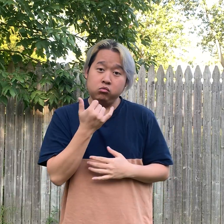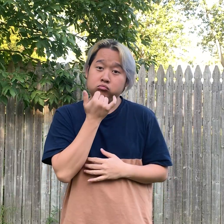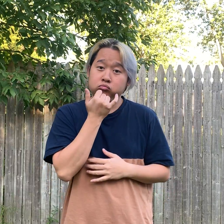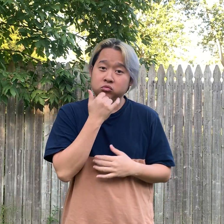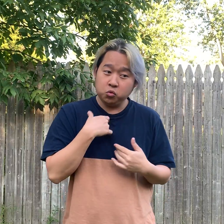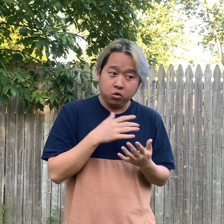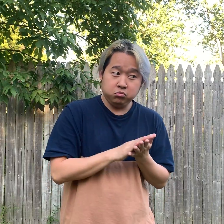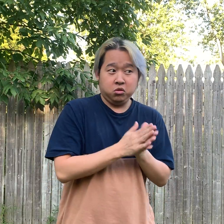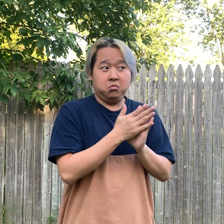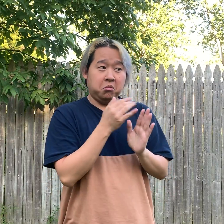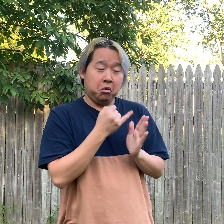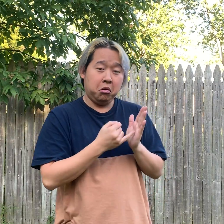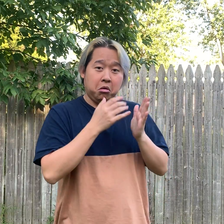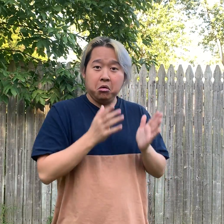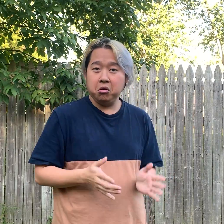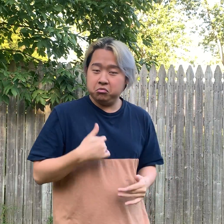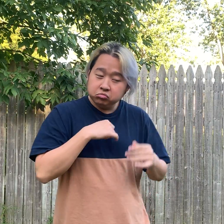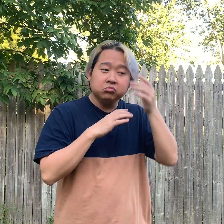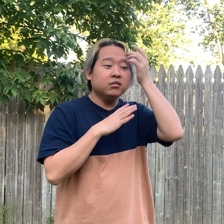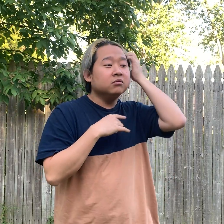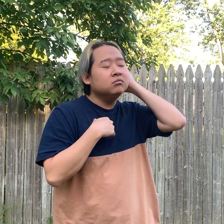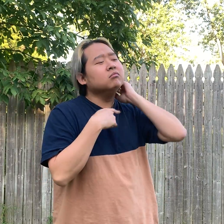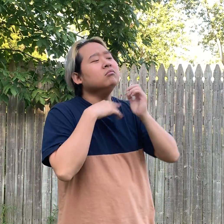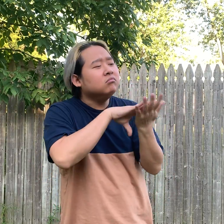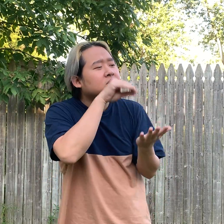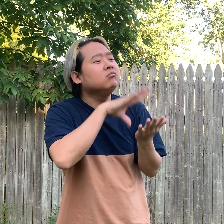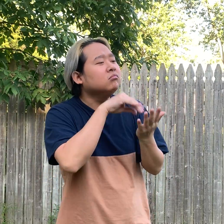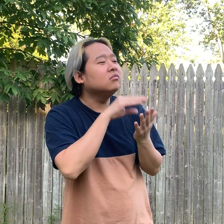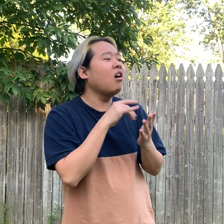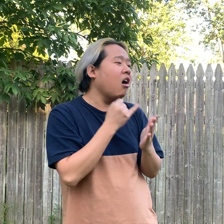and thought that maybe art was what I was meant to do.